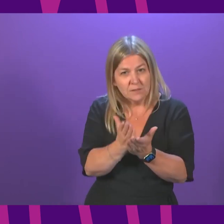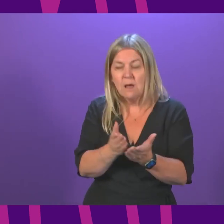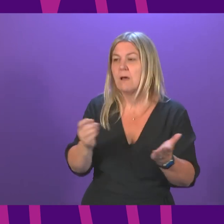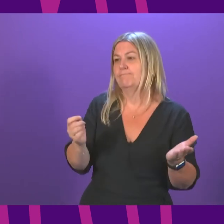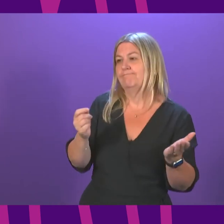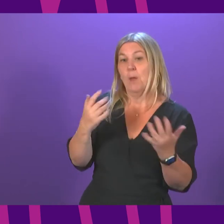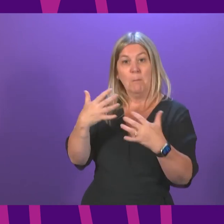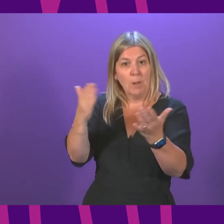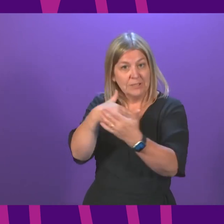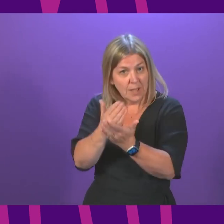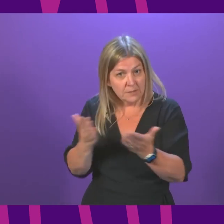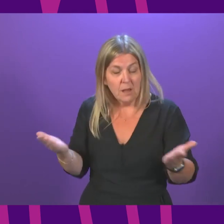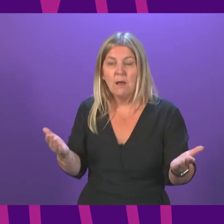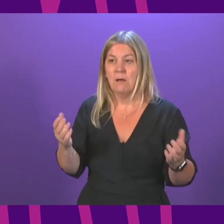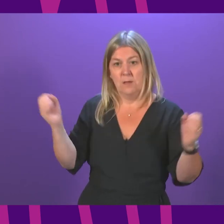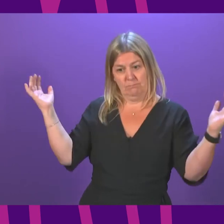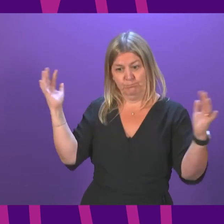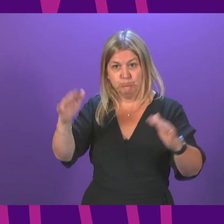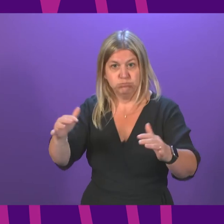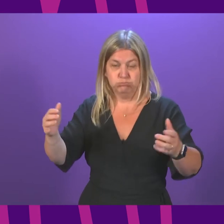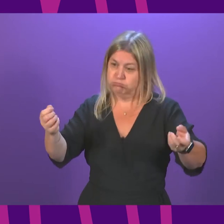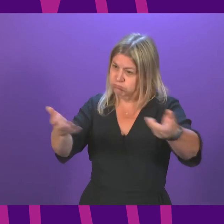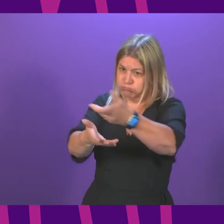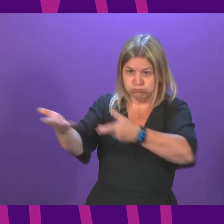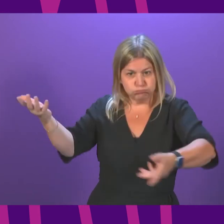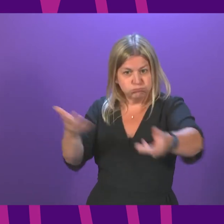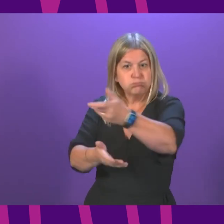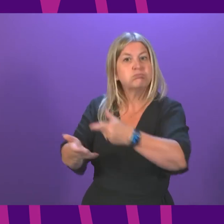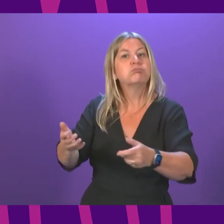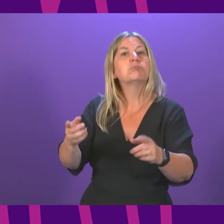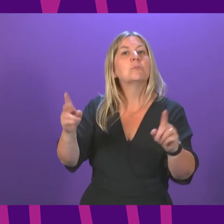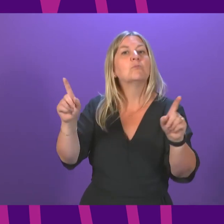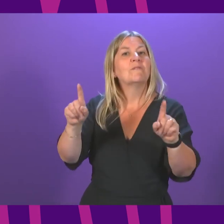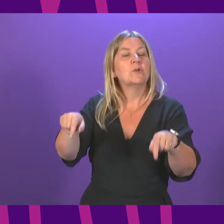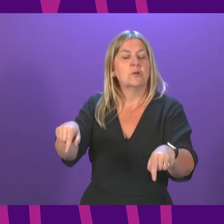and at the heart of that there was a discussion about how we can use the fair work agenda